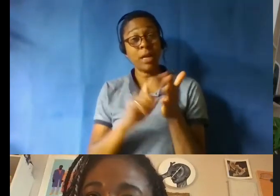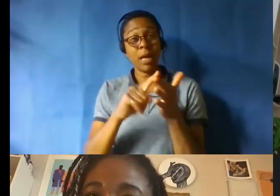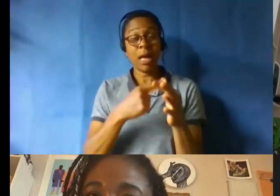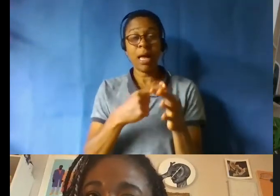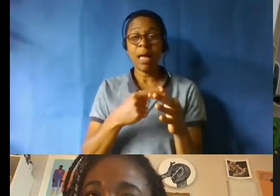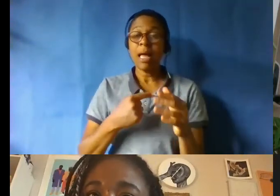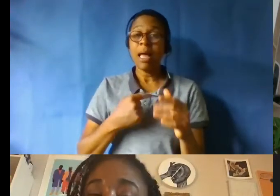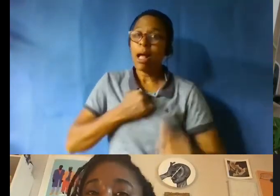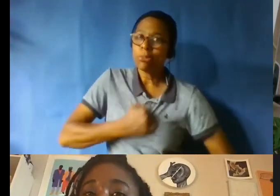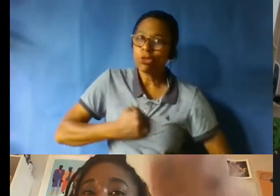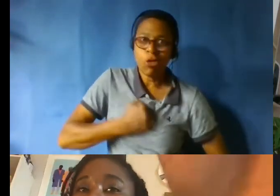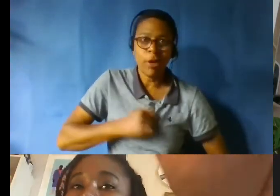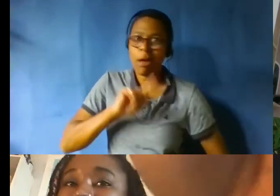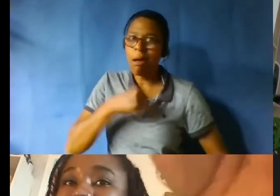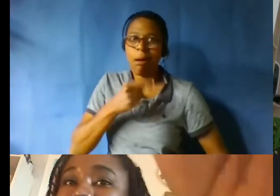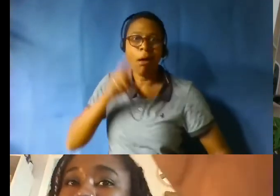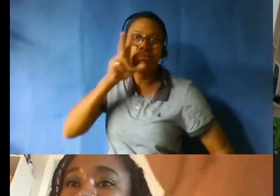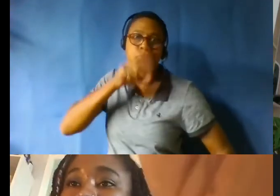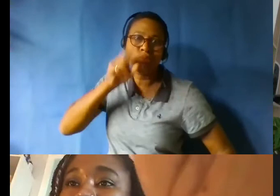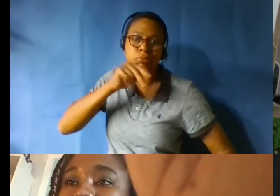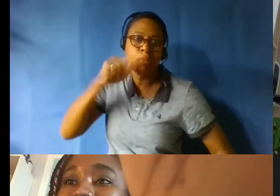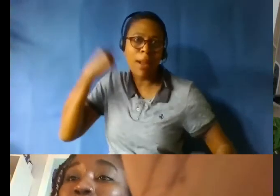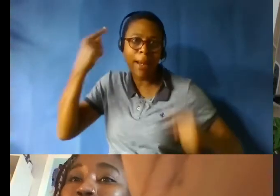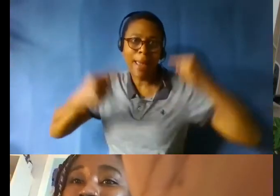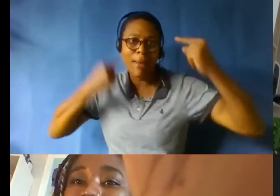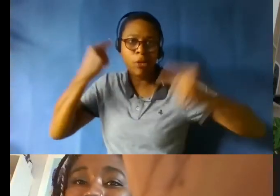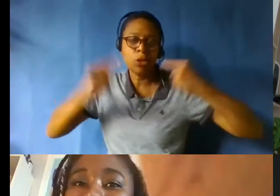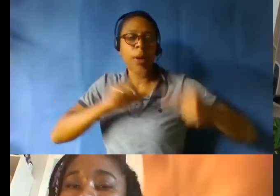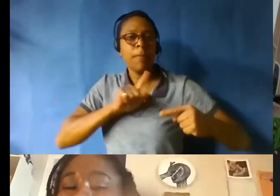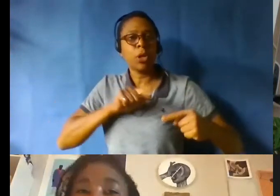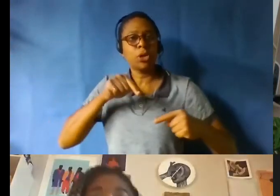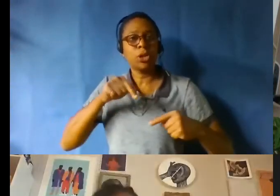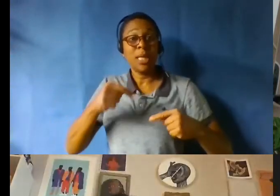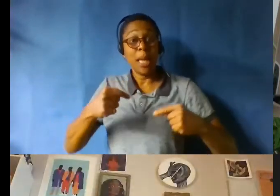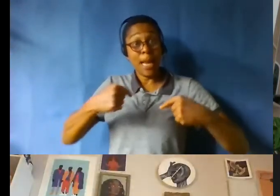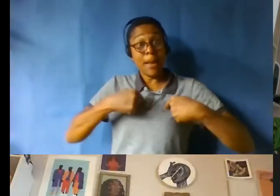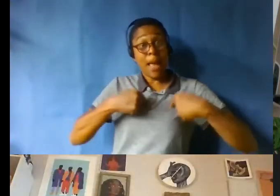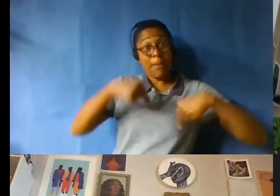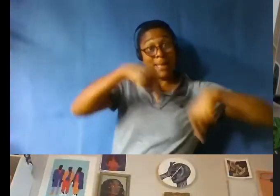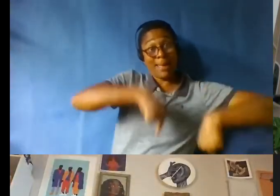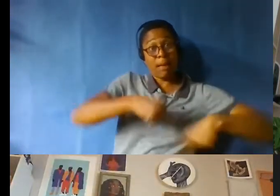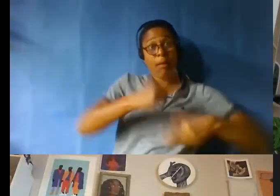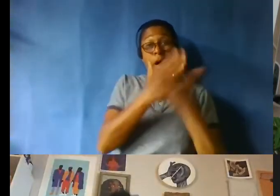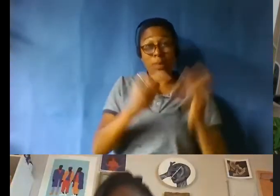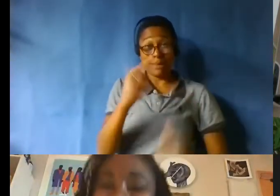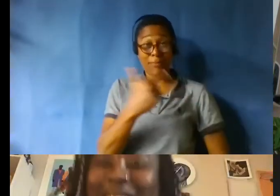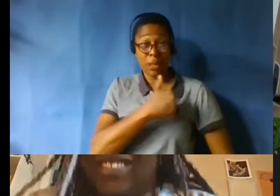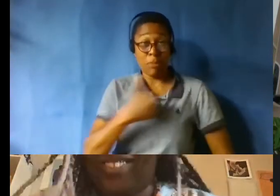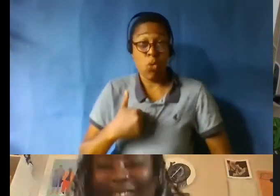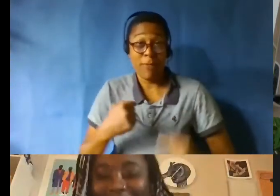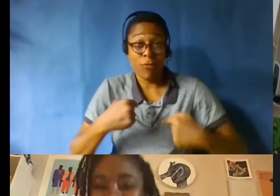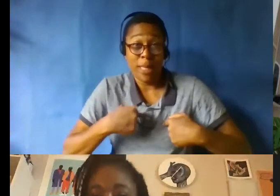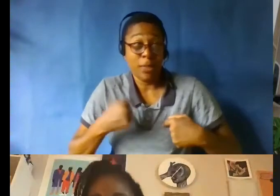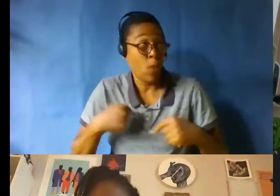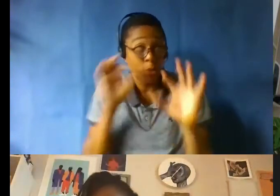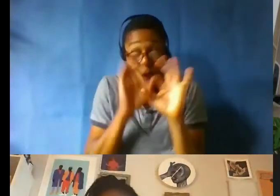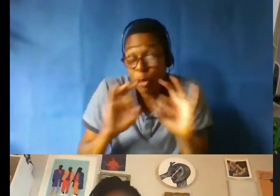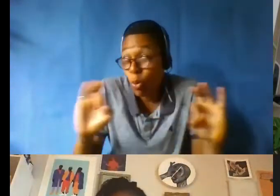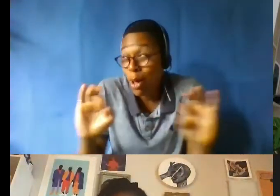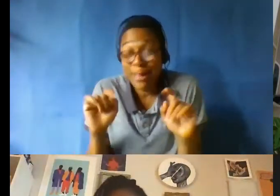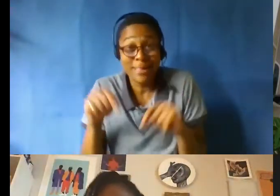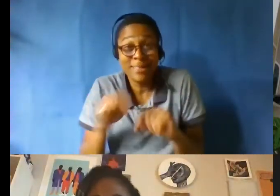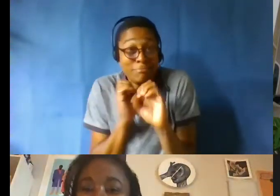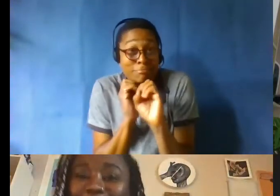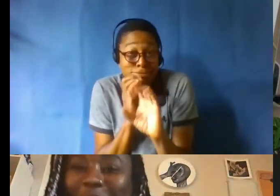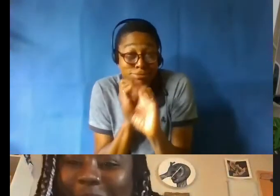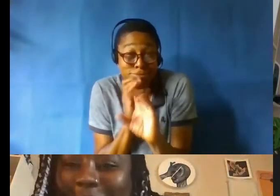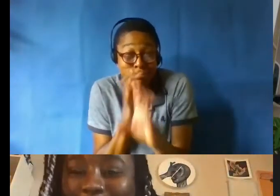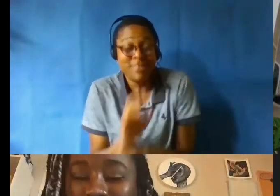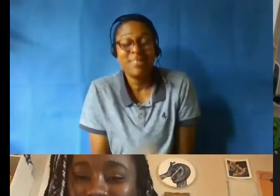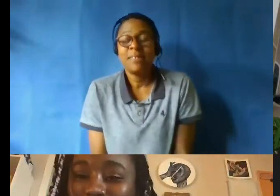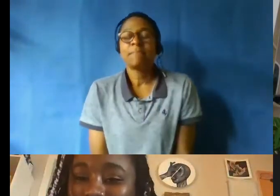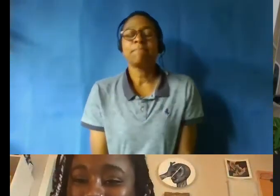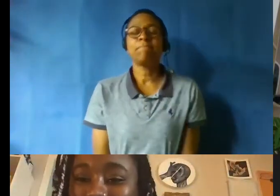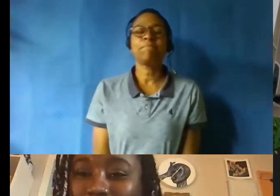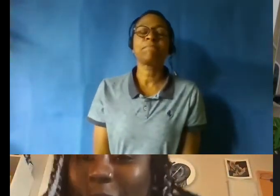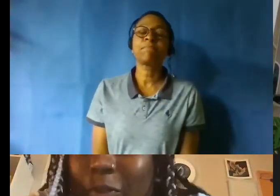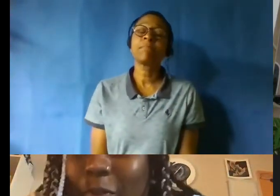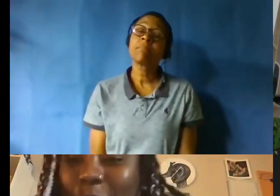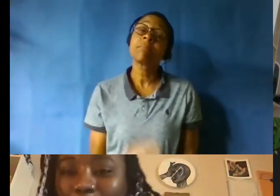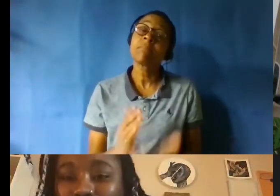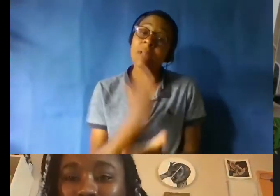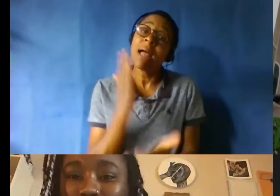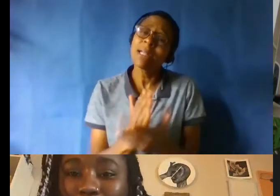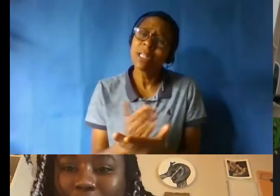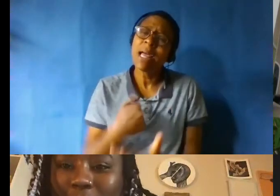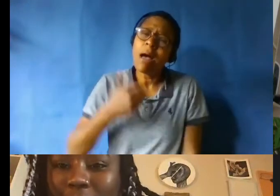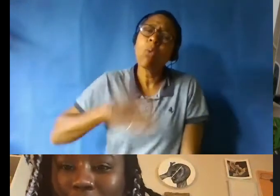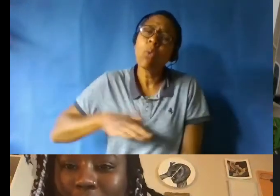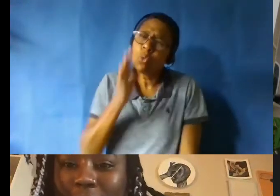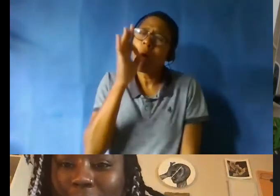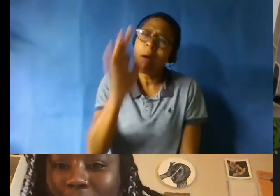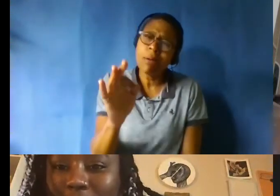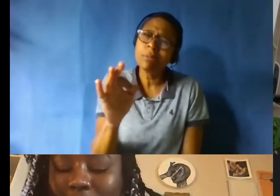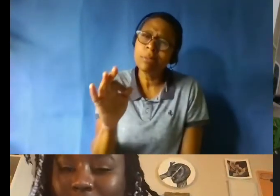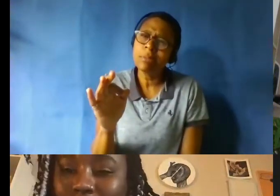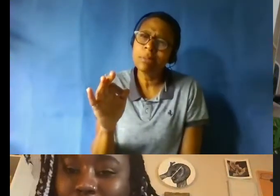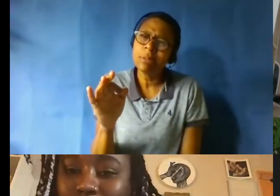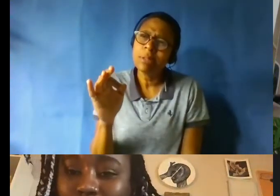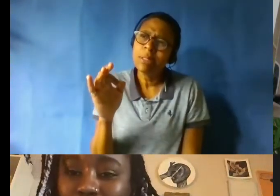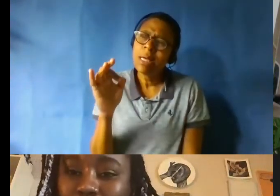it's 7:30 a.m. here no actually I was going to ask a very similar question you